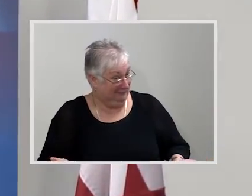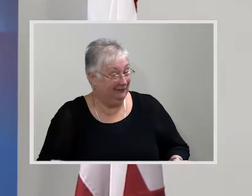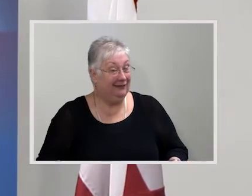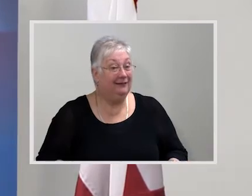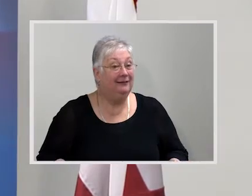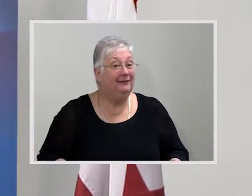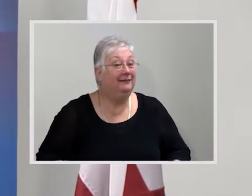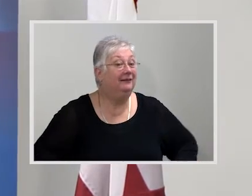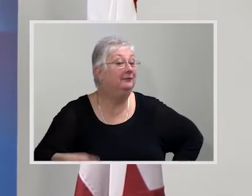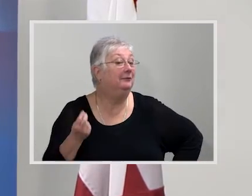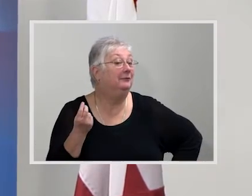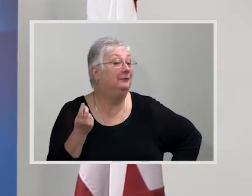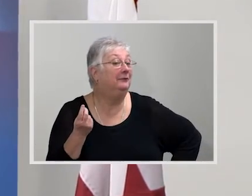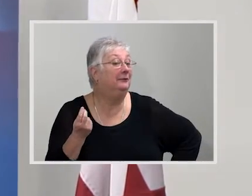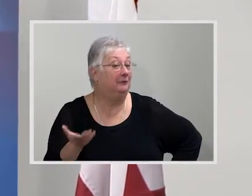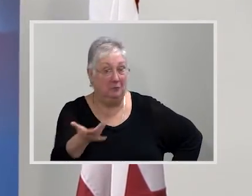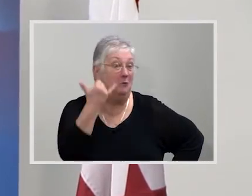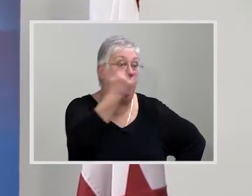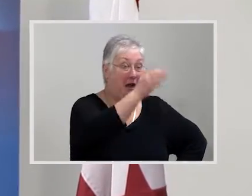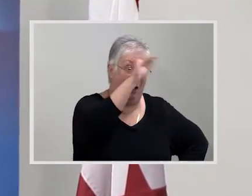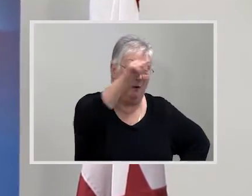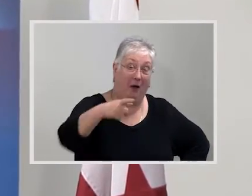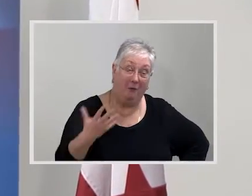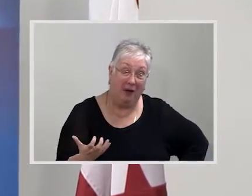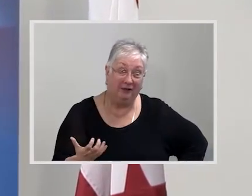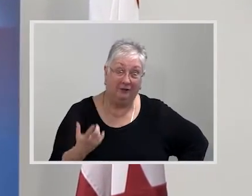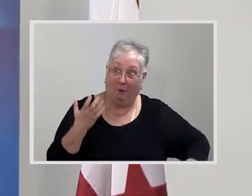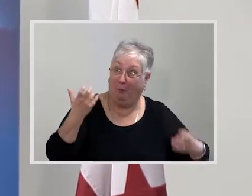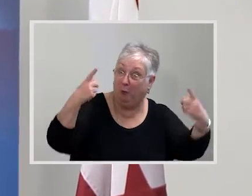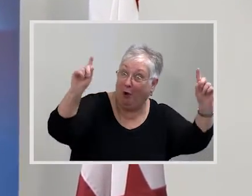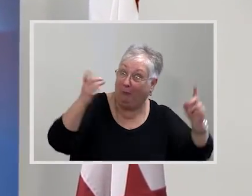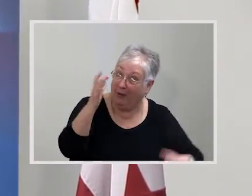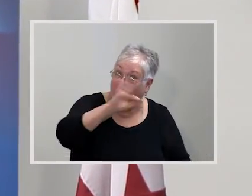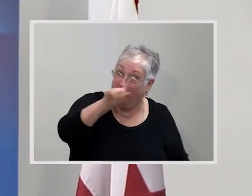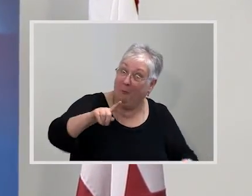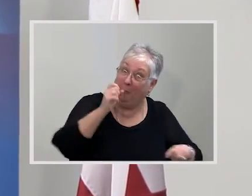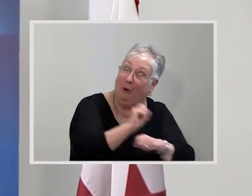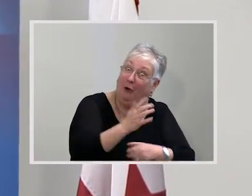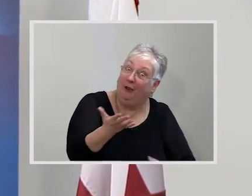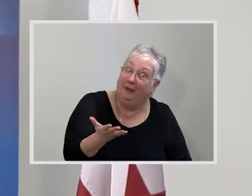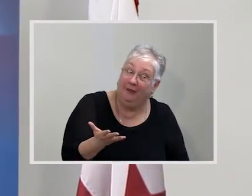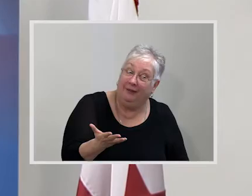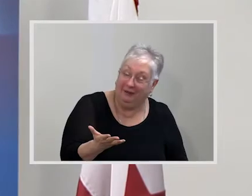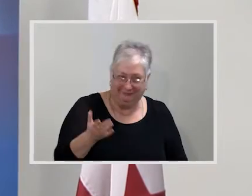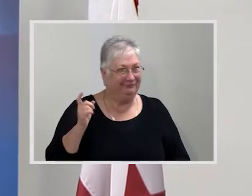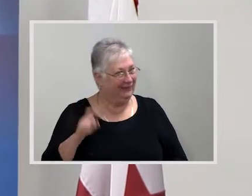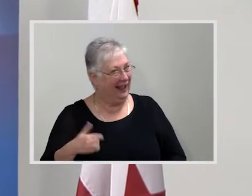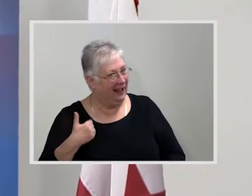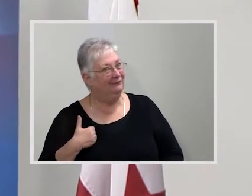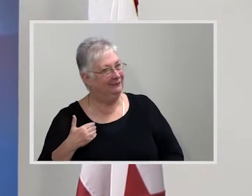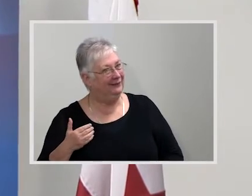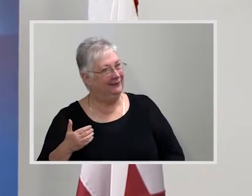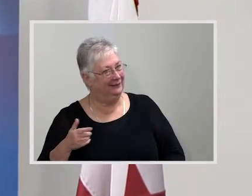WHEN YOU CALL 911, DON'T YOU WANT IT TO WORK? THAT'S GOVERNMENT OPERATIONS.